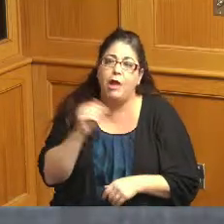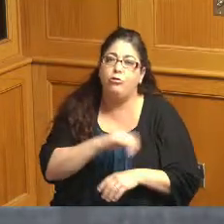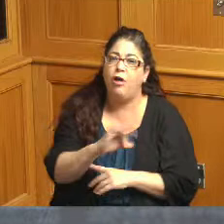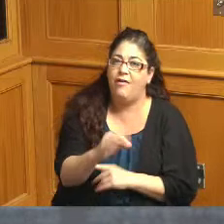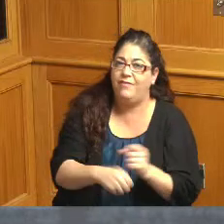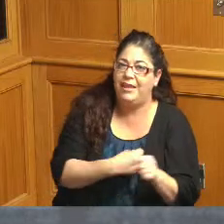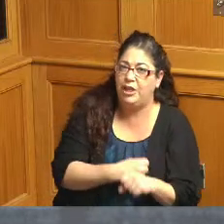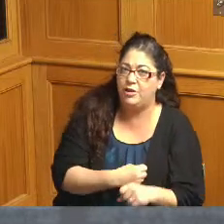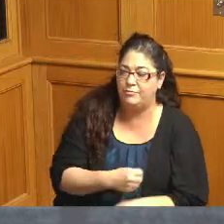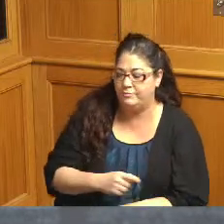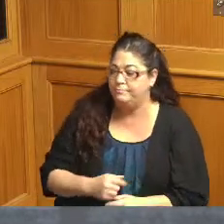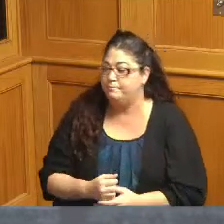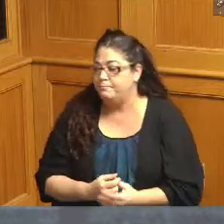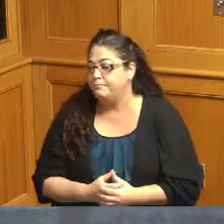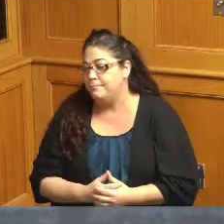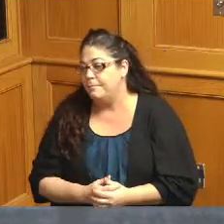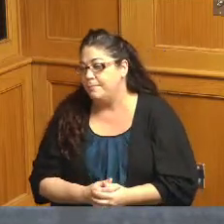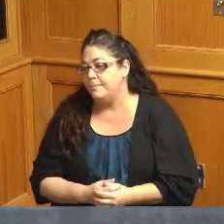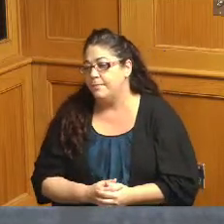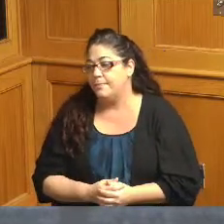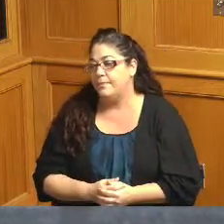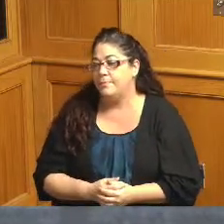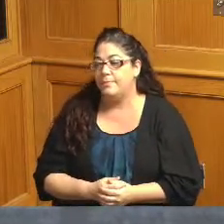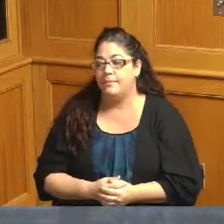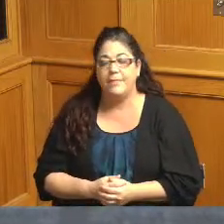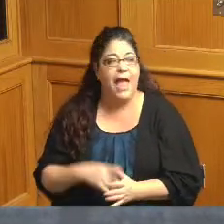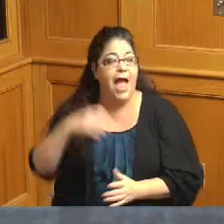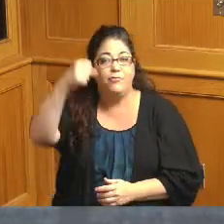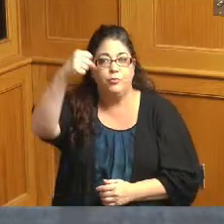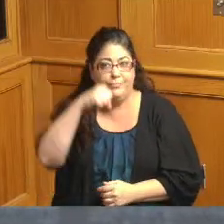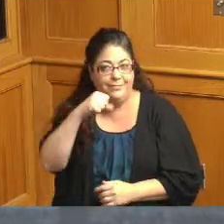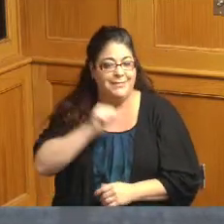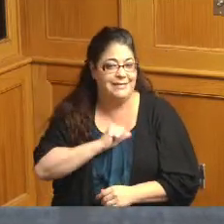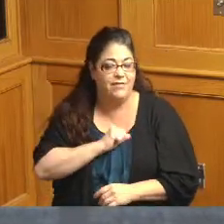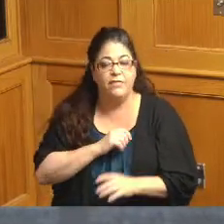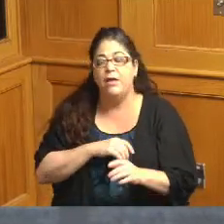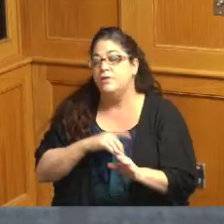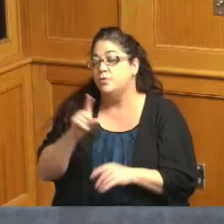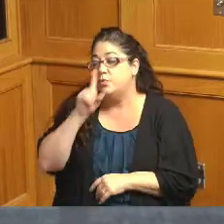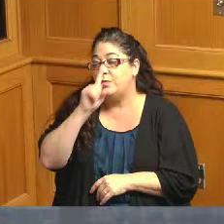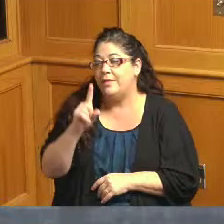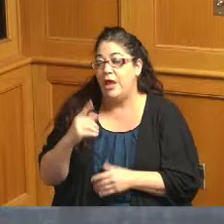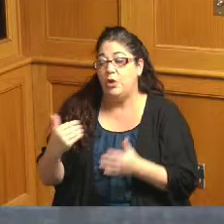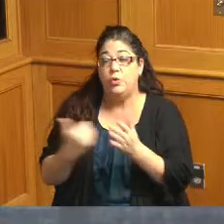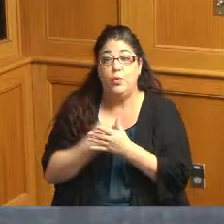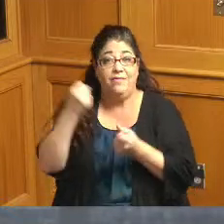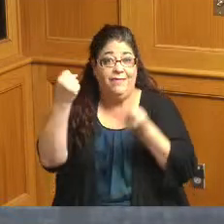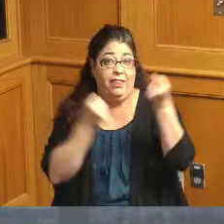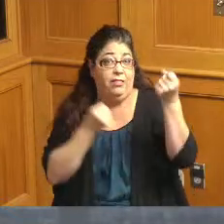the other project excuse me the project is a new vehicle currently